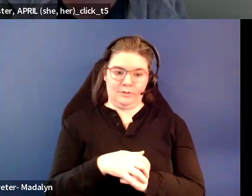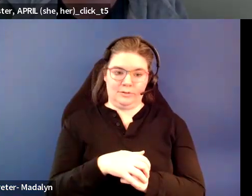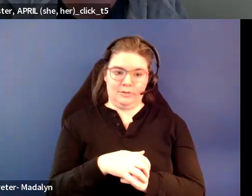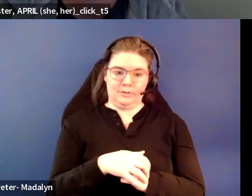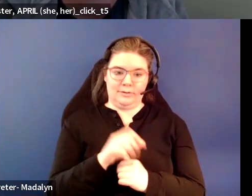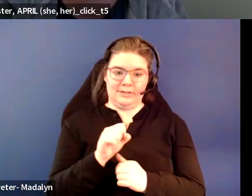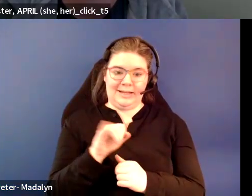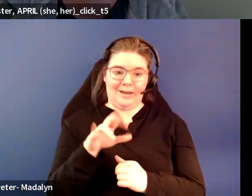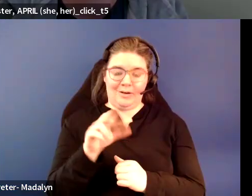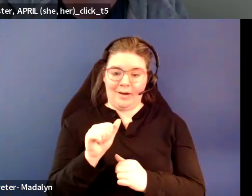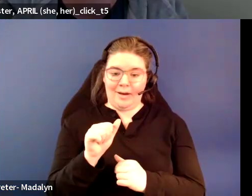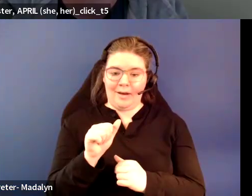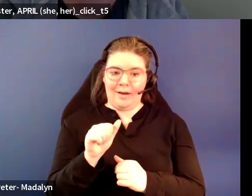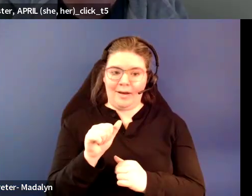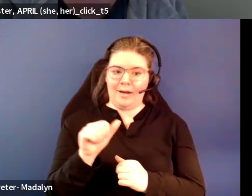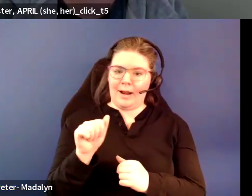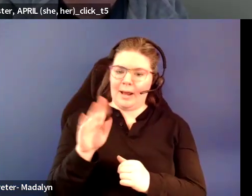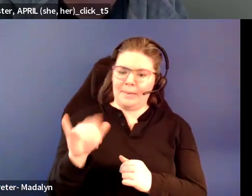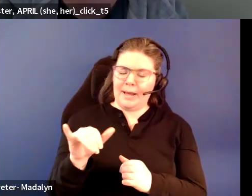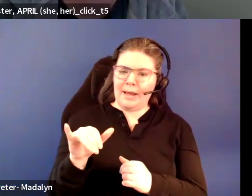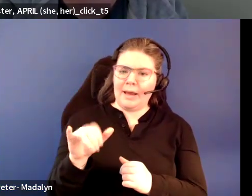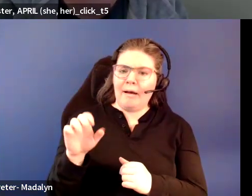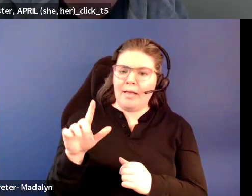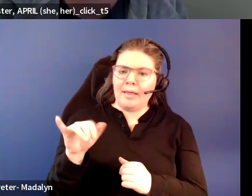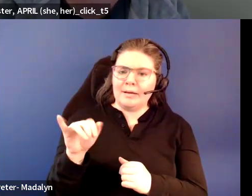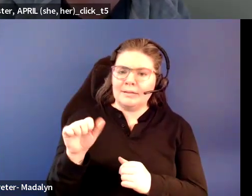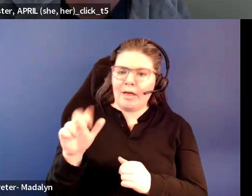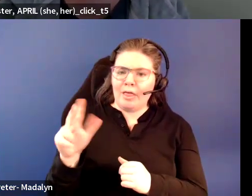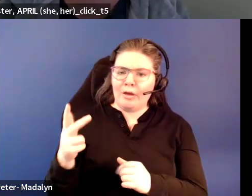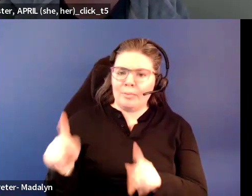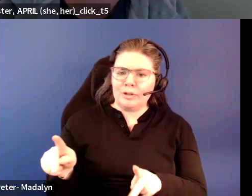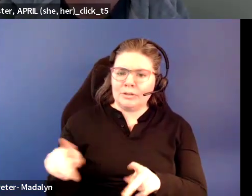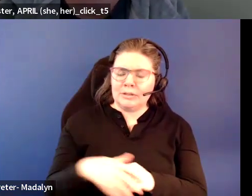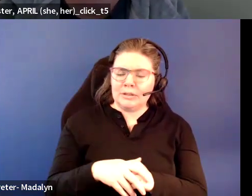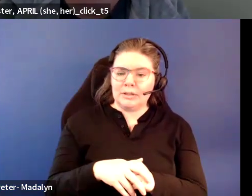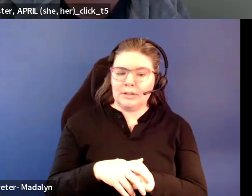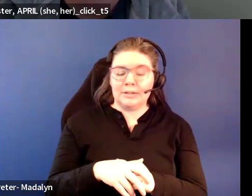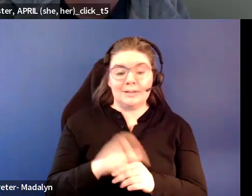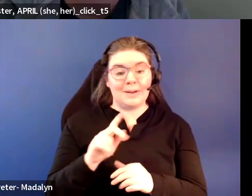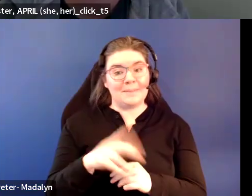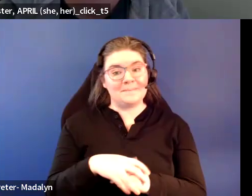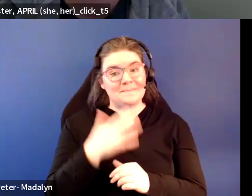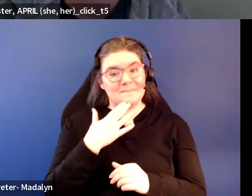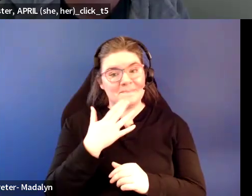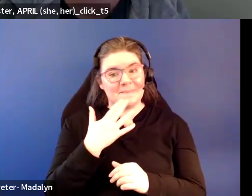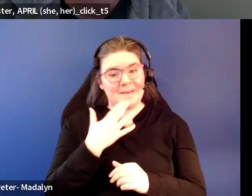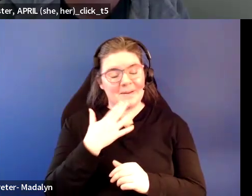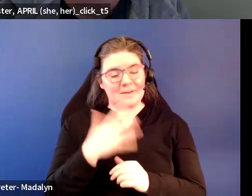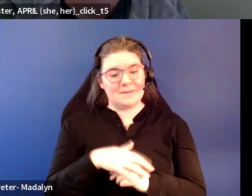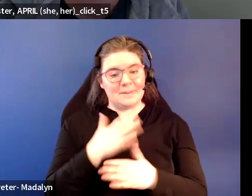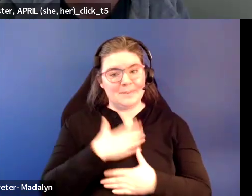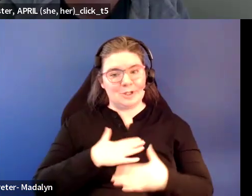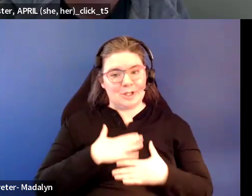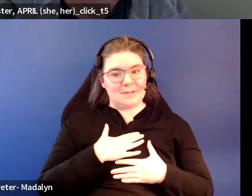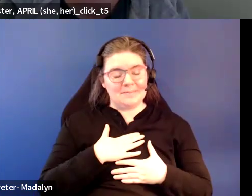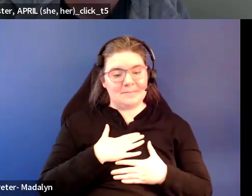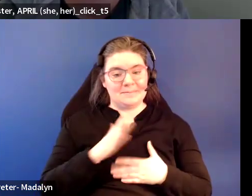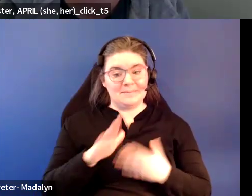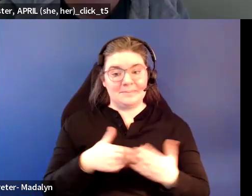Carolyn Grawi: yeah, I don't know. Who is it, Alyssa? Was that the third person? Yes, okay. Alright. Well, thank you. Guys, we appreciate all 3 of you and